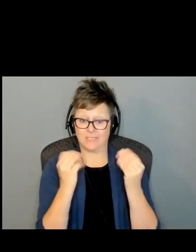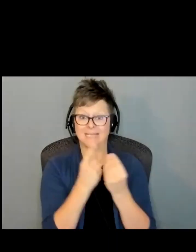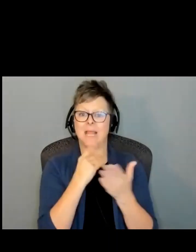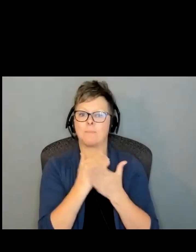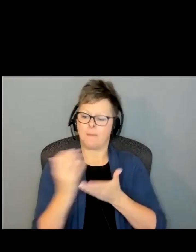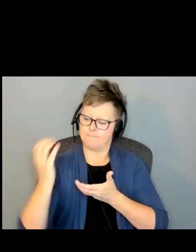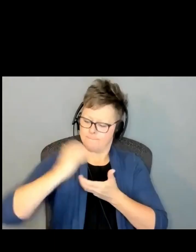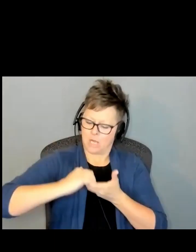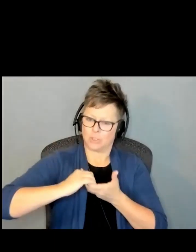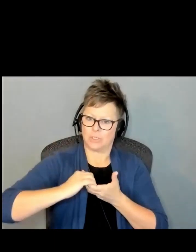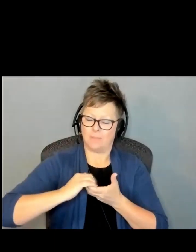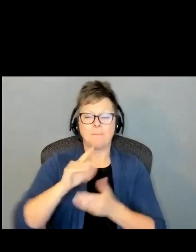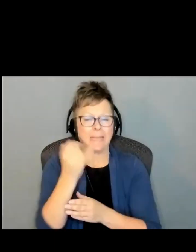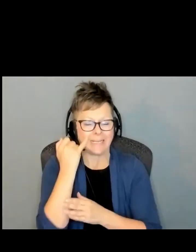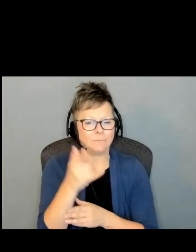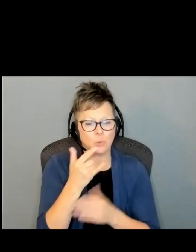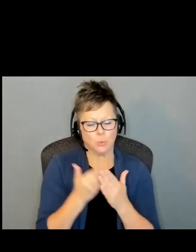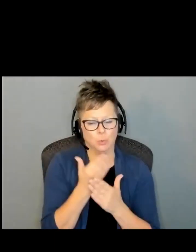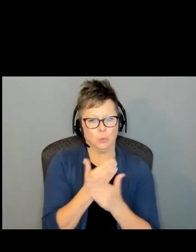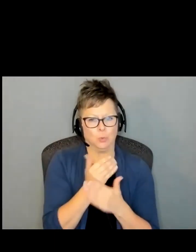in the early stages of your career, you're going to start to network.